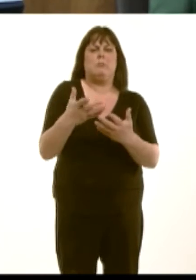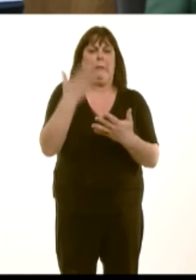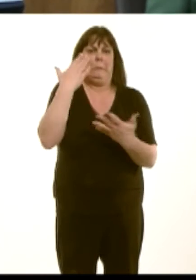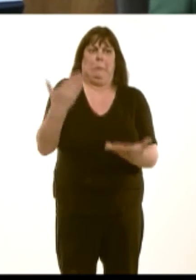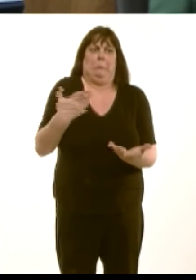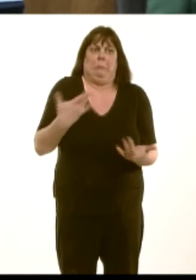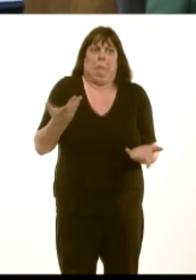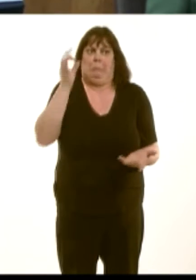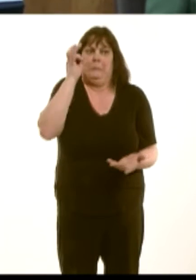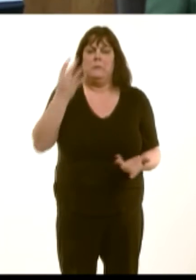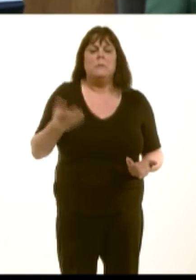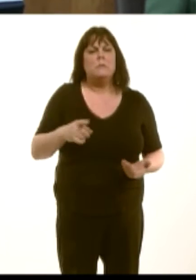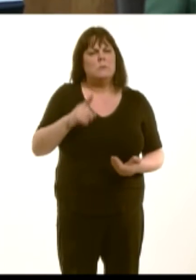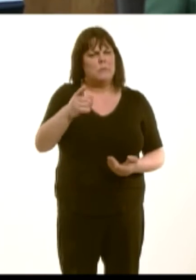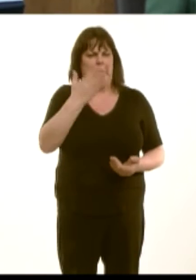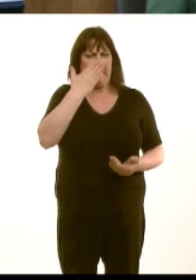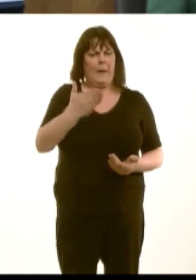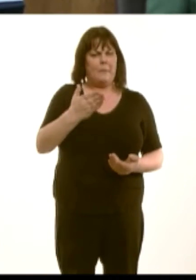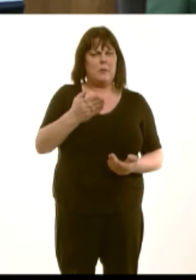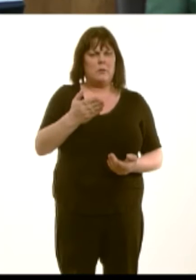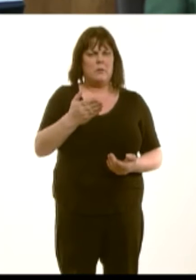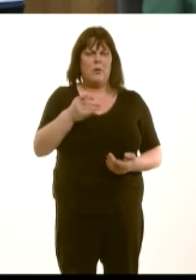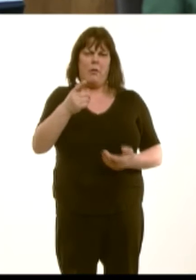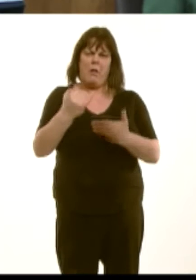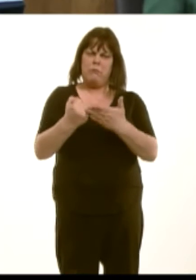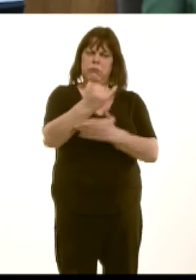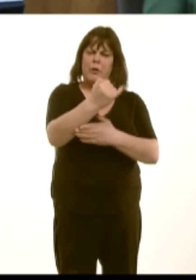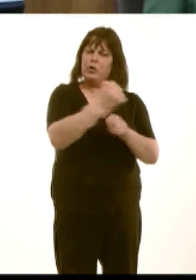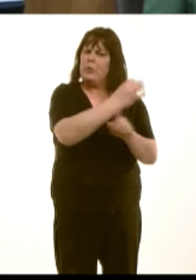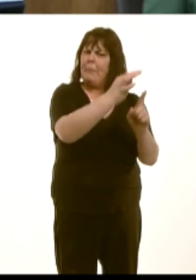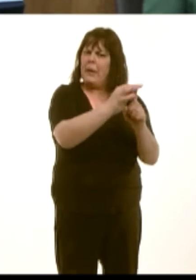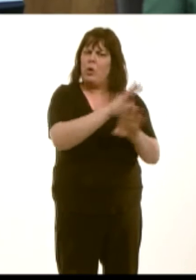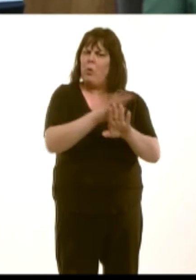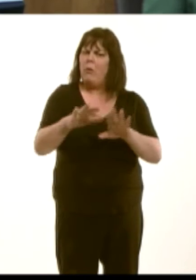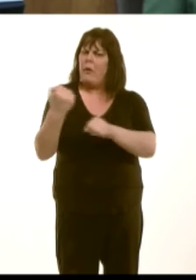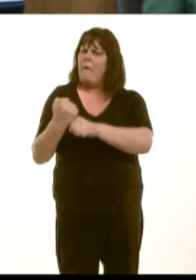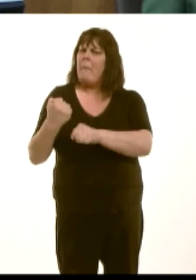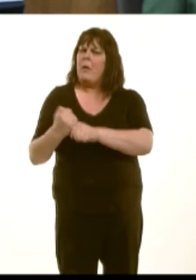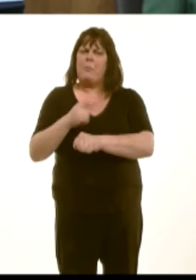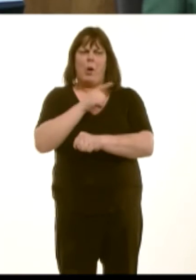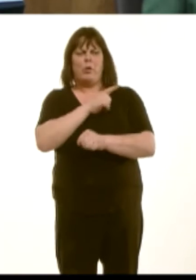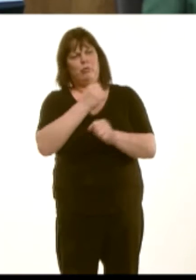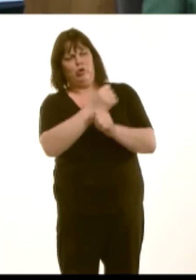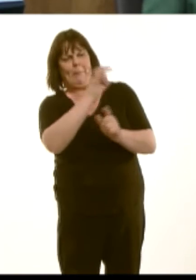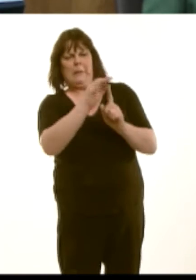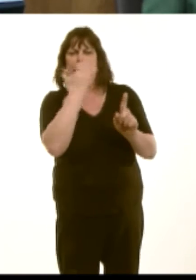It sounded from what she was saying at the beginning that the complaint was against the GP rather than Government, in terms of the way the person had been handled at the outset.